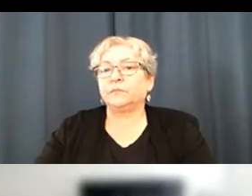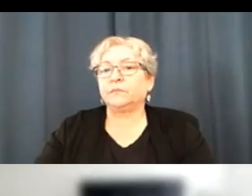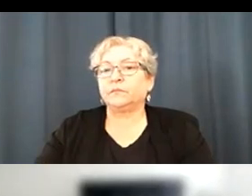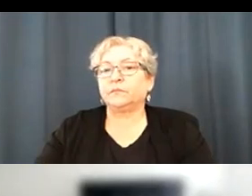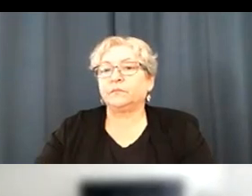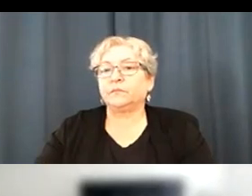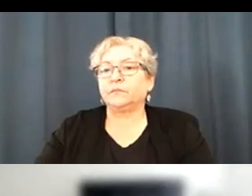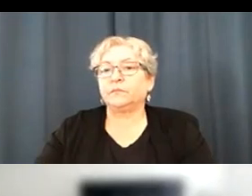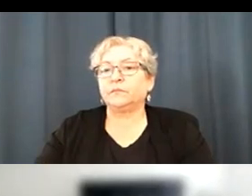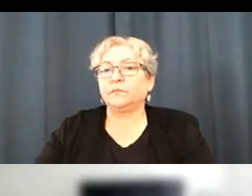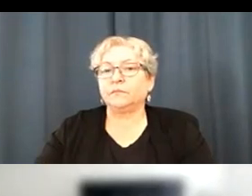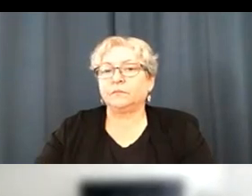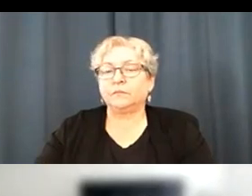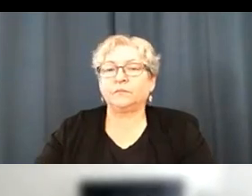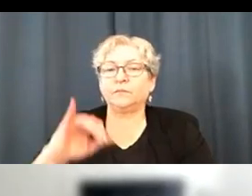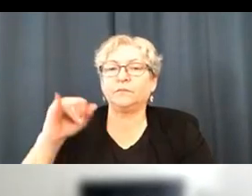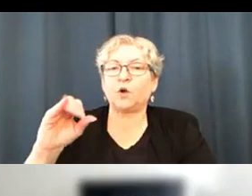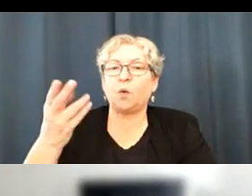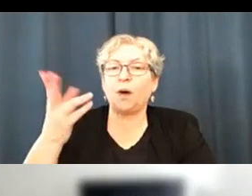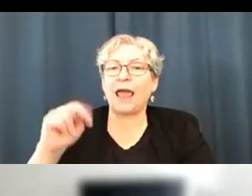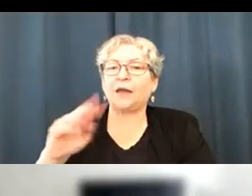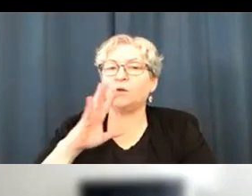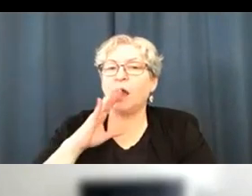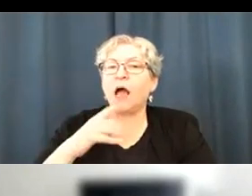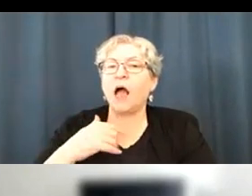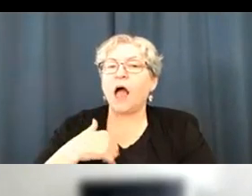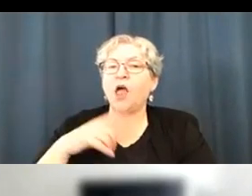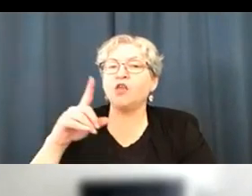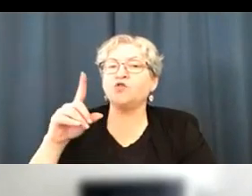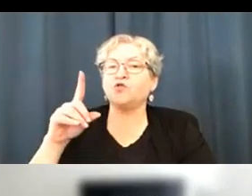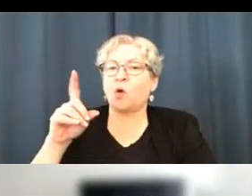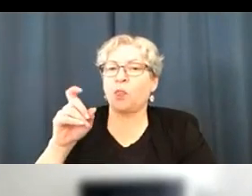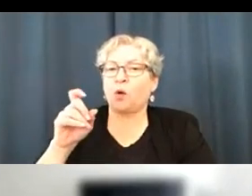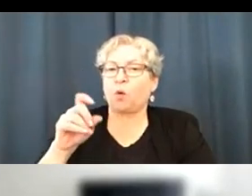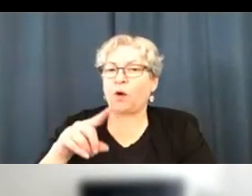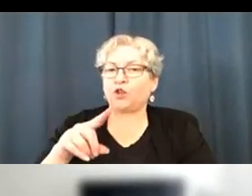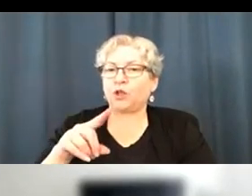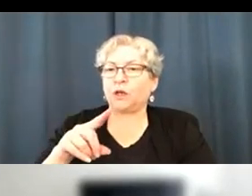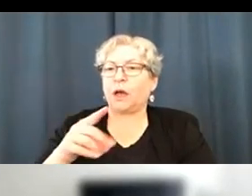I did see this question, Renee, I will give that question to Josie, but Josie, if you wanna add more